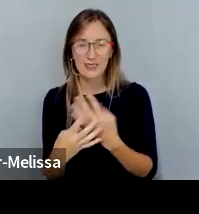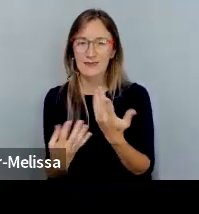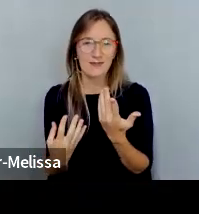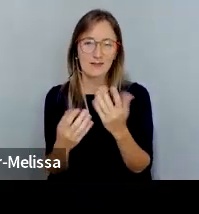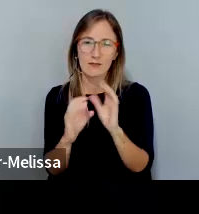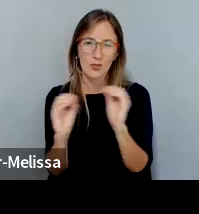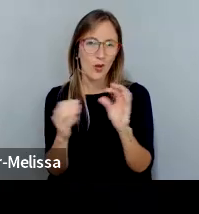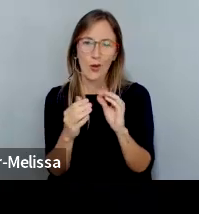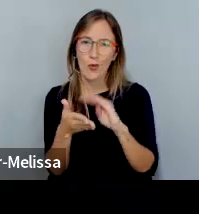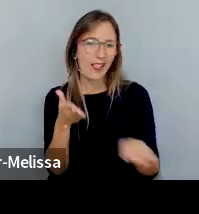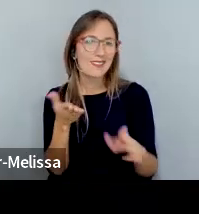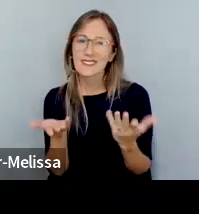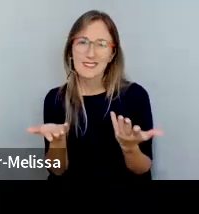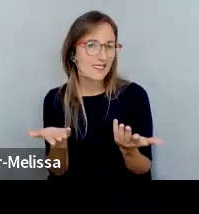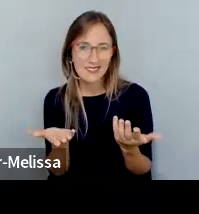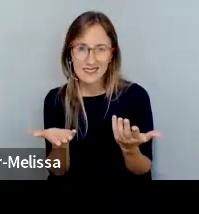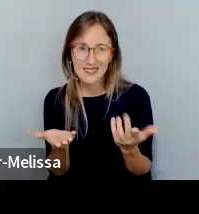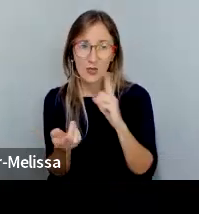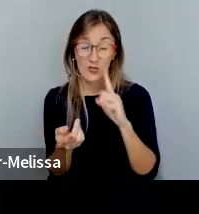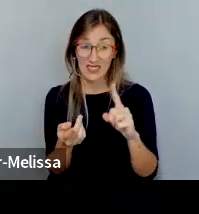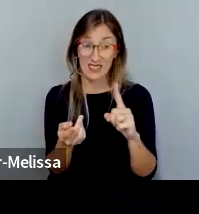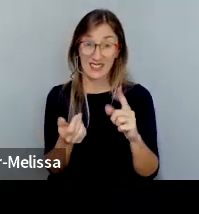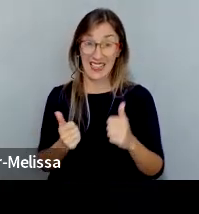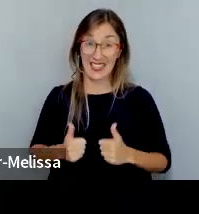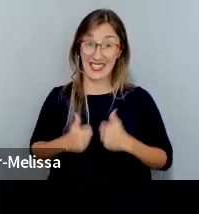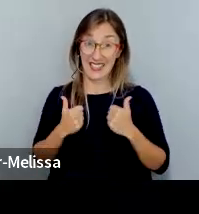basically like being locked up in a prison. Except in prison, you have a